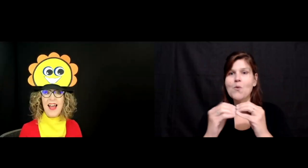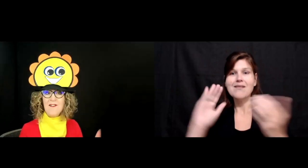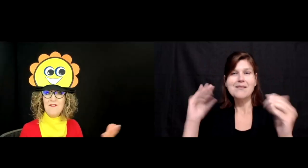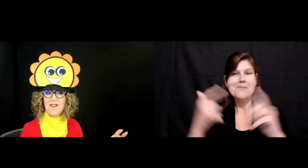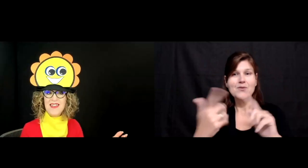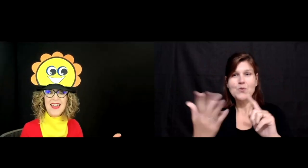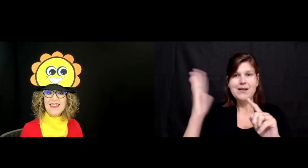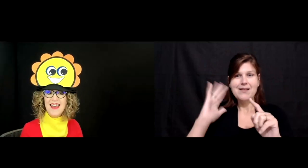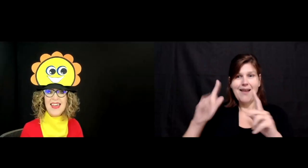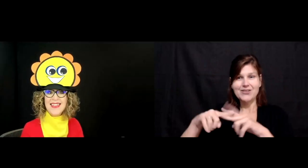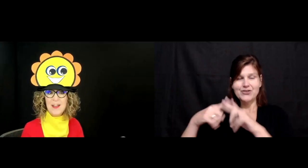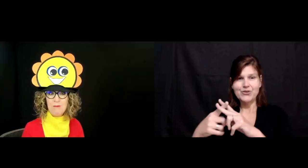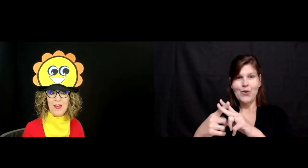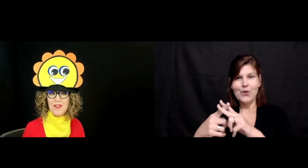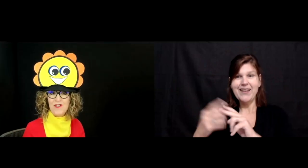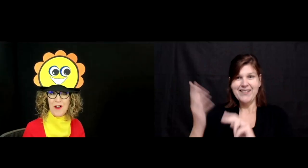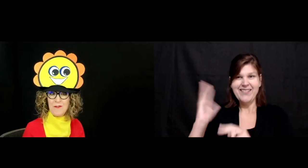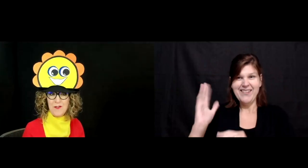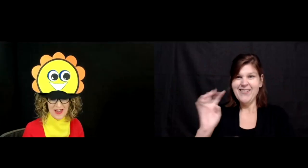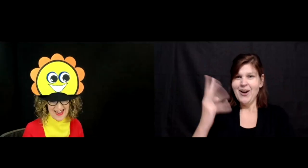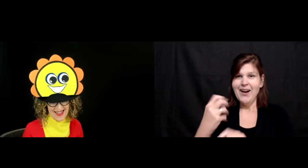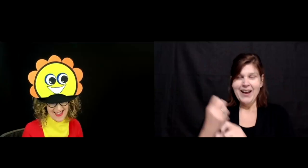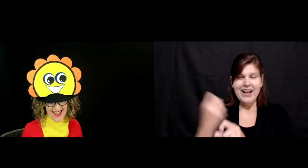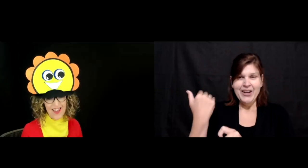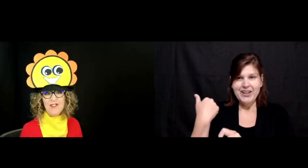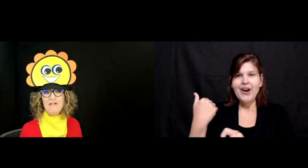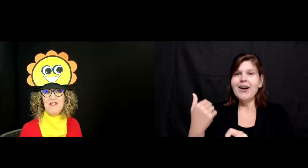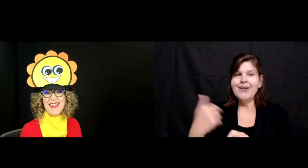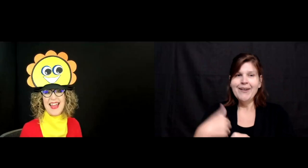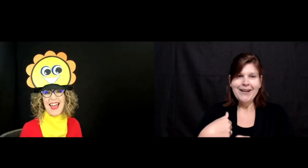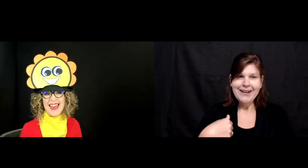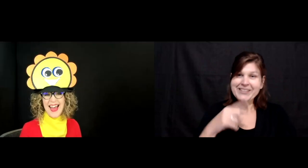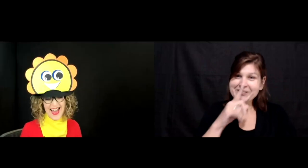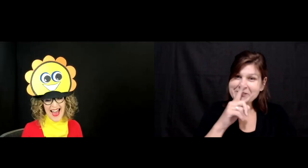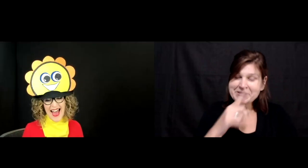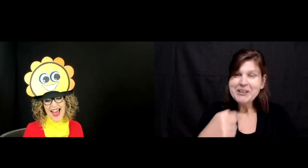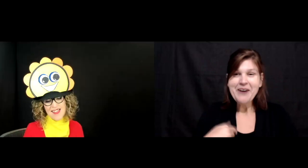I have lived, eaten and breathed the show for four years, it's true to say. (chuckles)